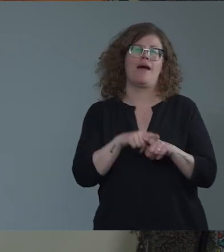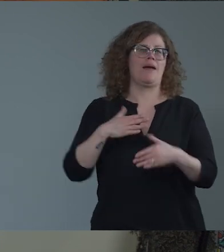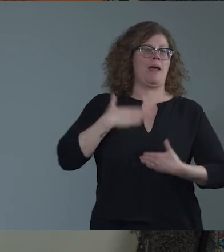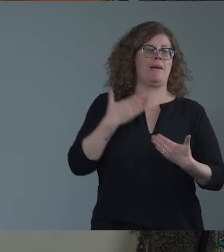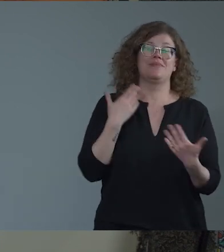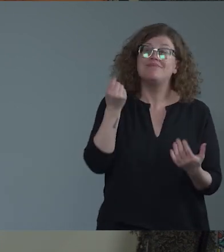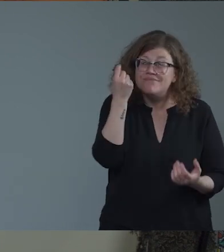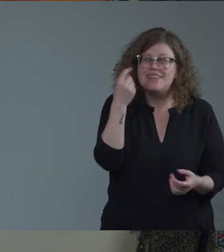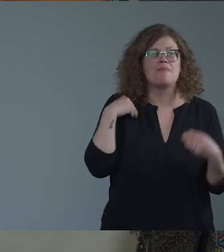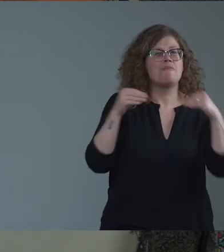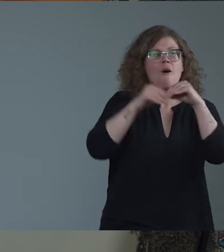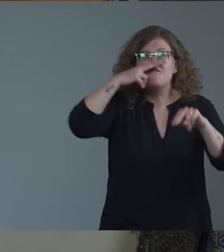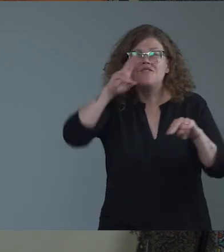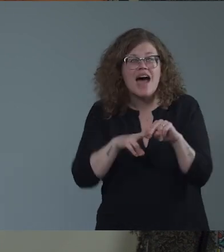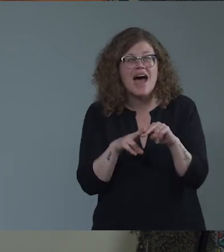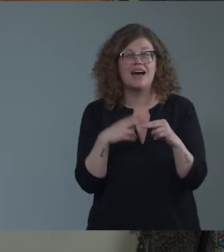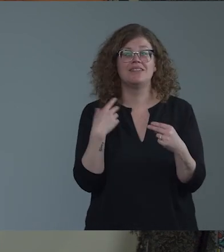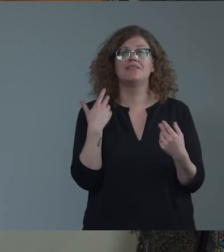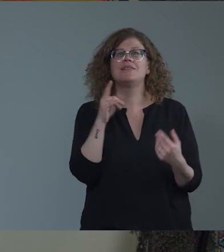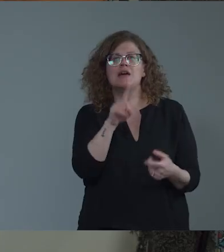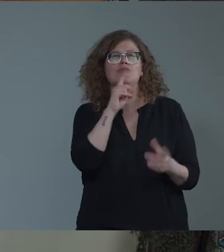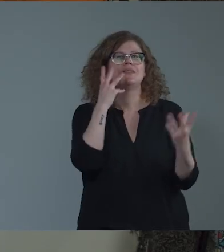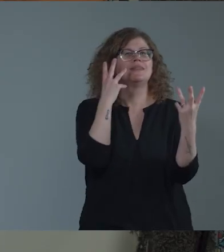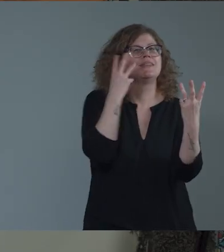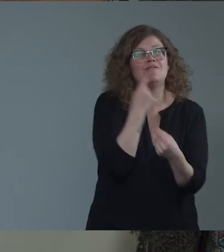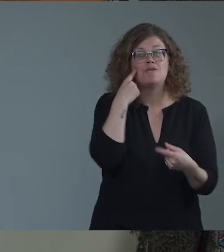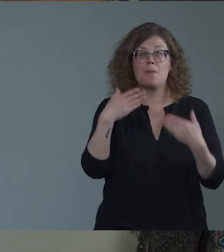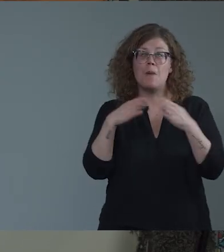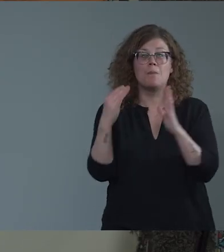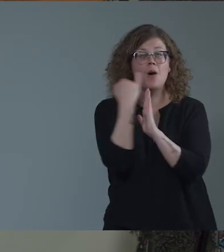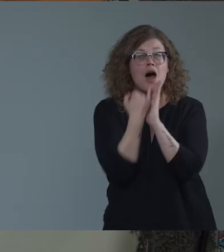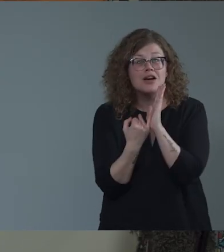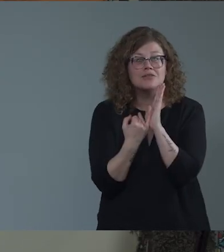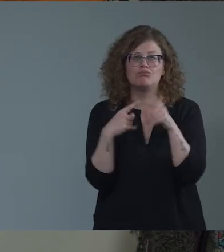It's, We were here. We're leaving a trace of ourselves here, and we're adding to what was already here before.